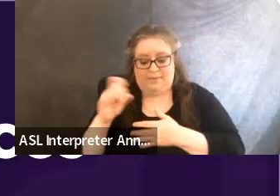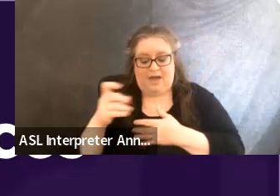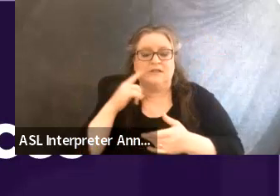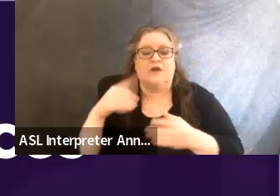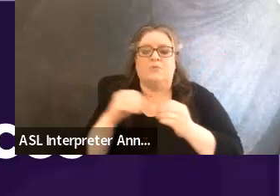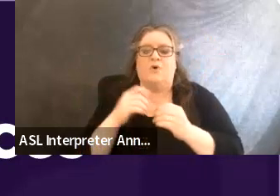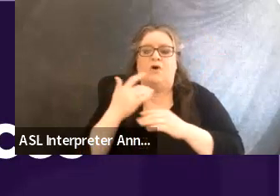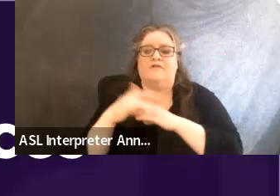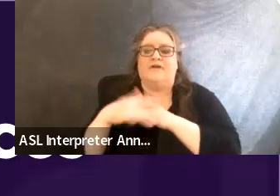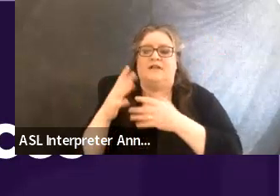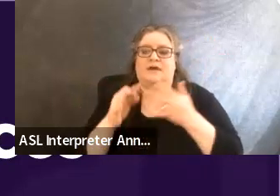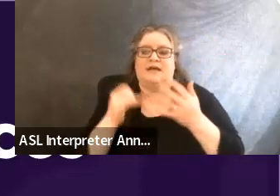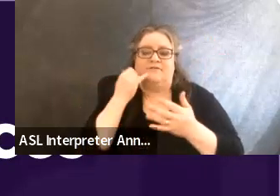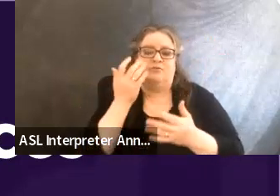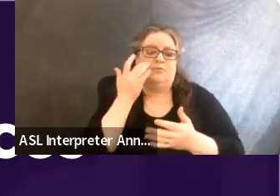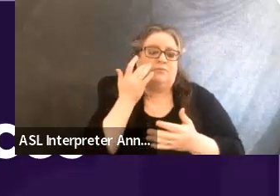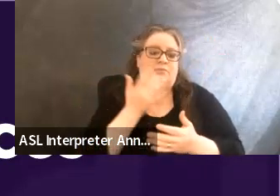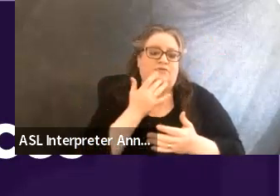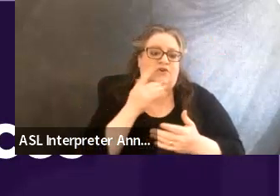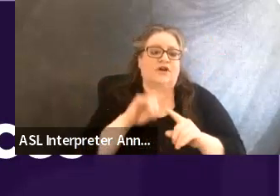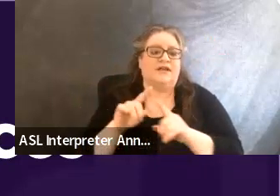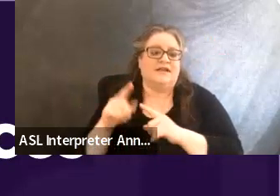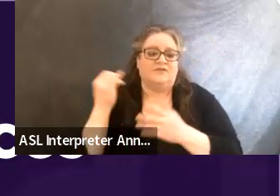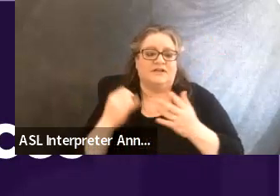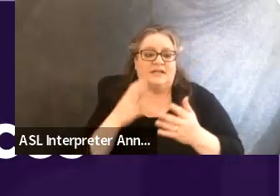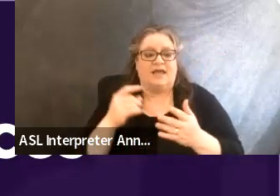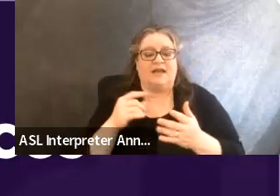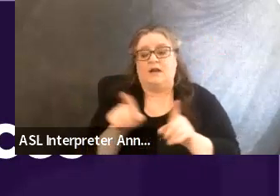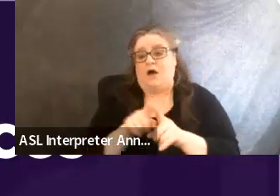if you prefer a different design, and not to mention the paid ones available